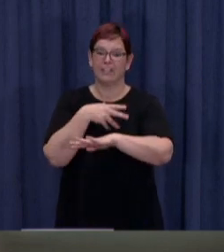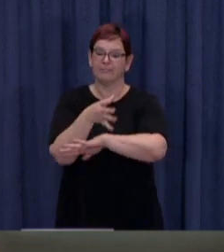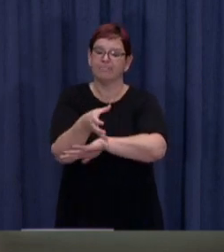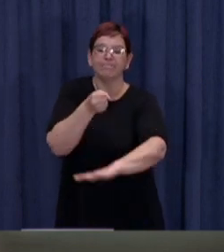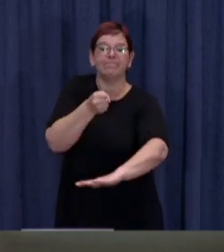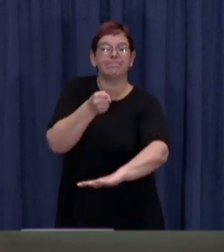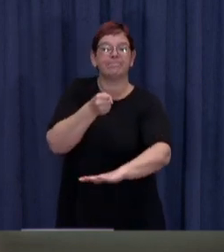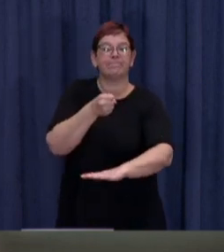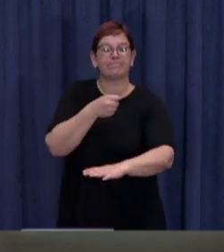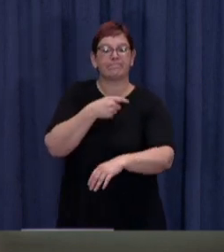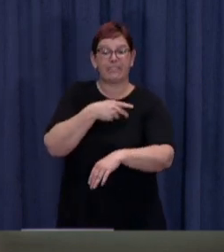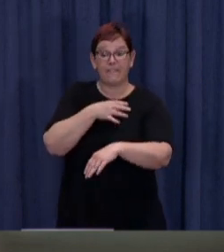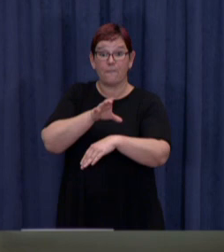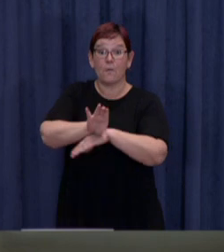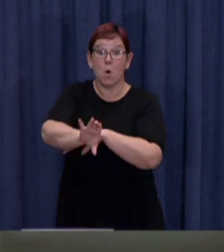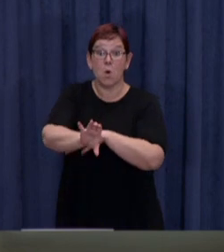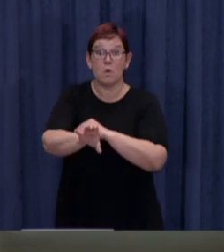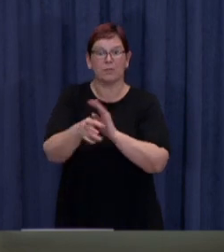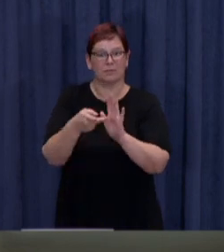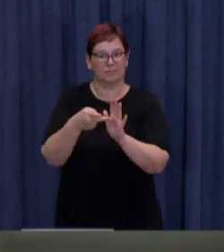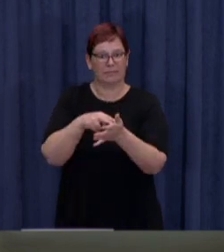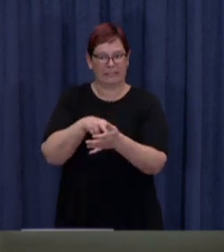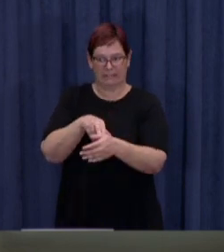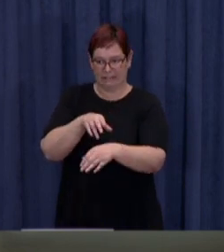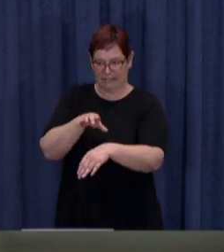as entities but also of the people who run them at home and work in them to